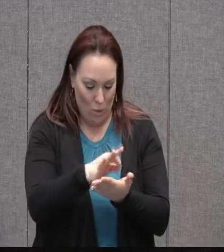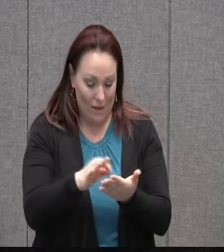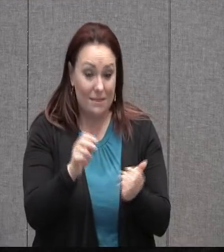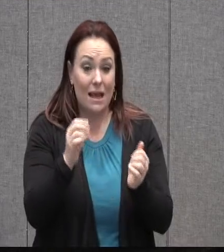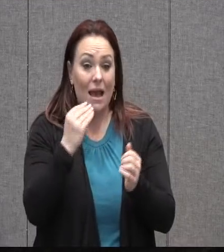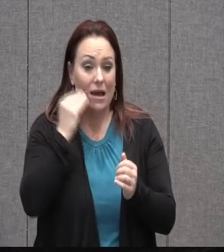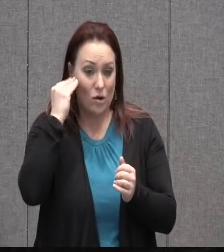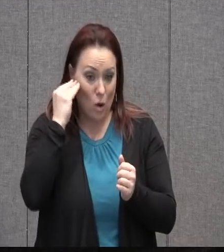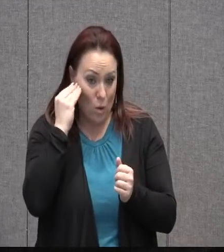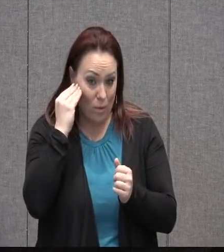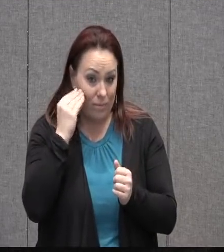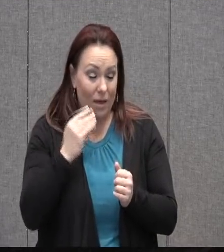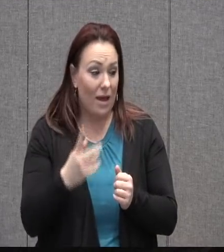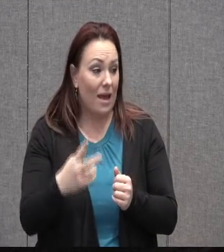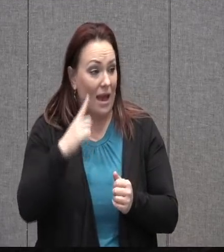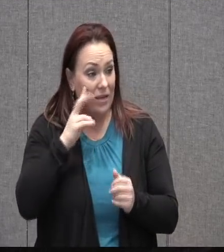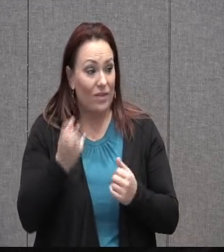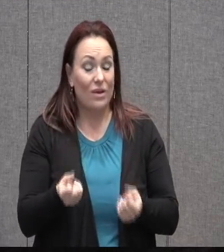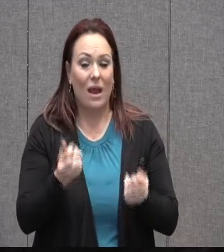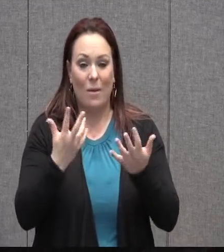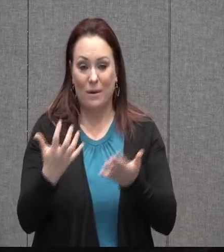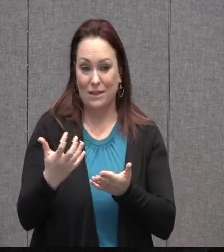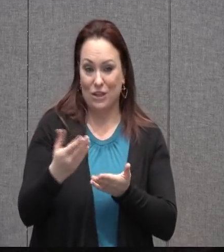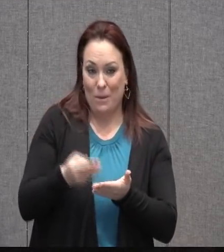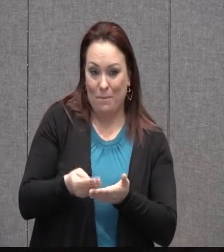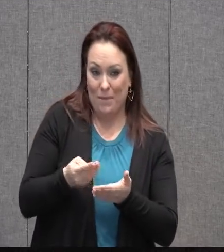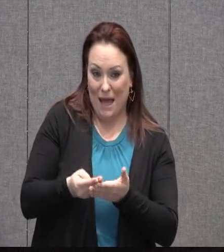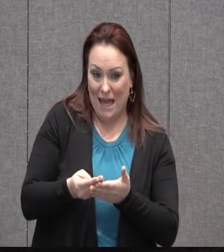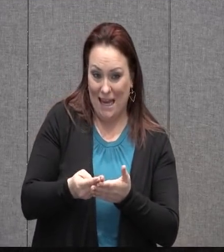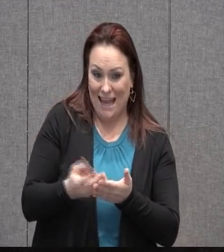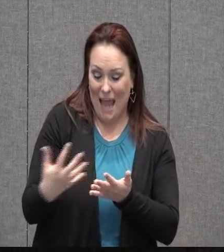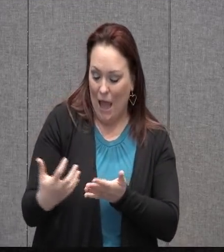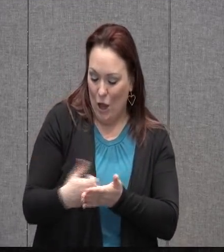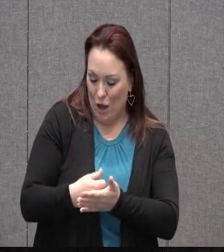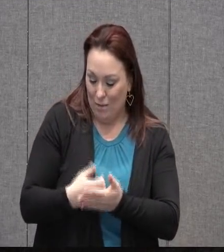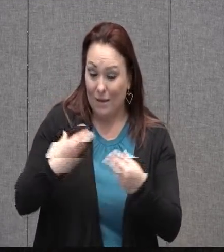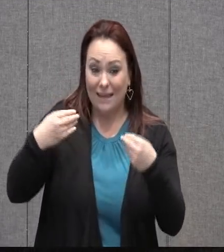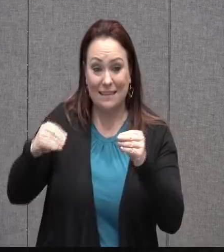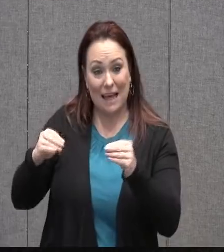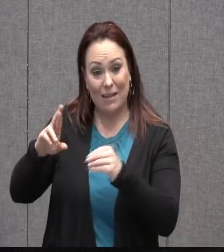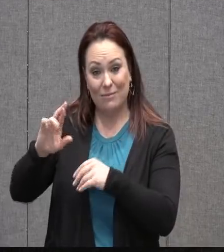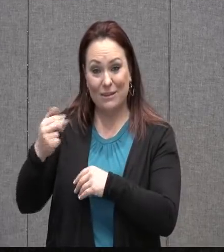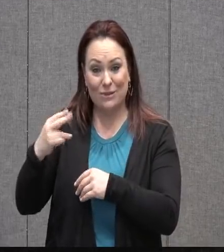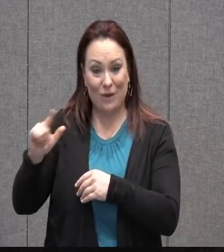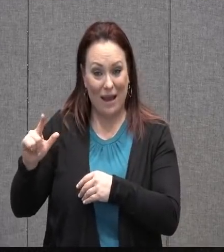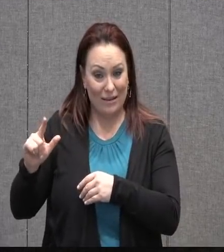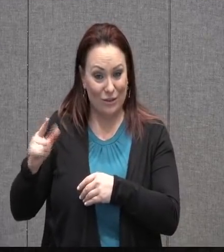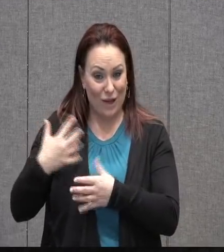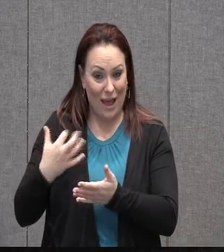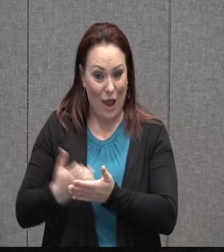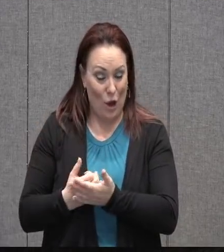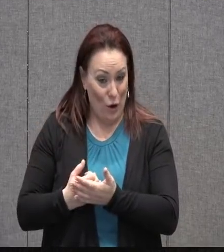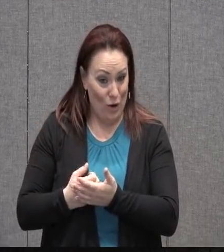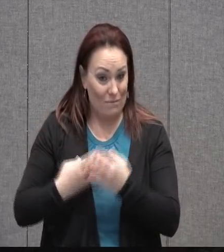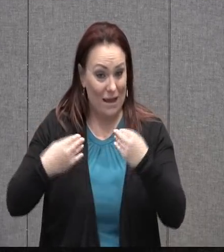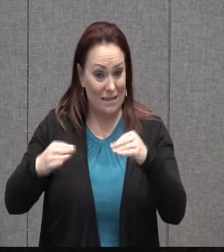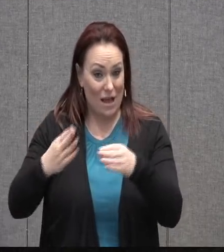And look how much money I earned by selling Miss Rachel some of my goods! And I don't have much money left!